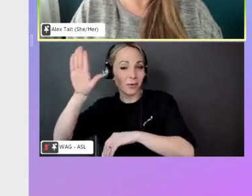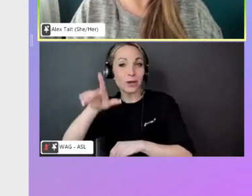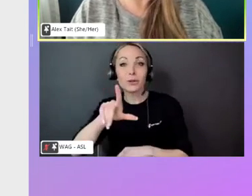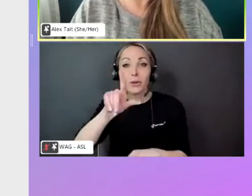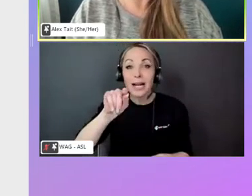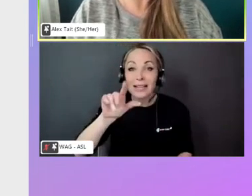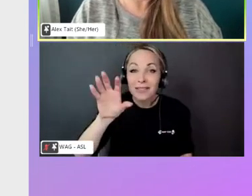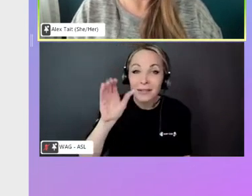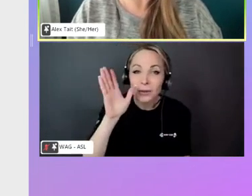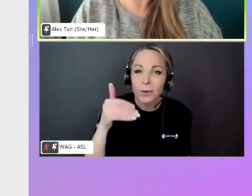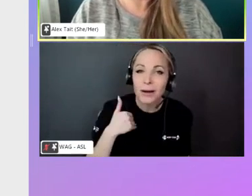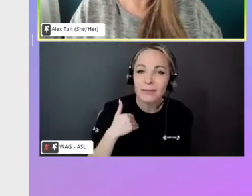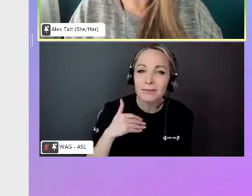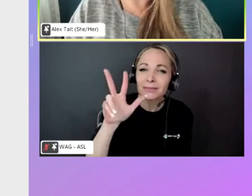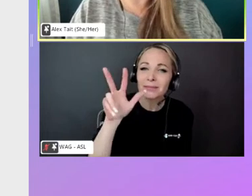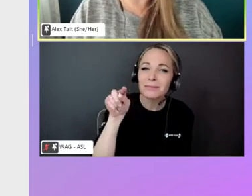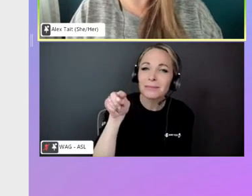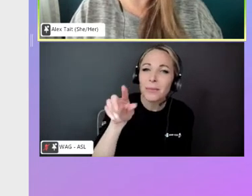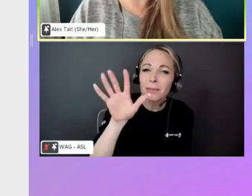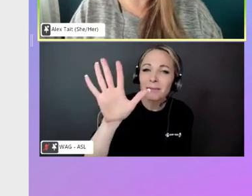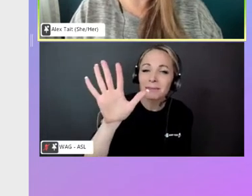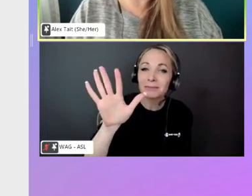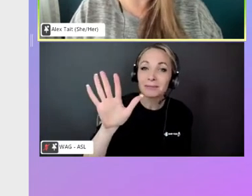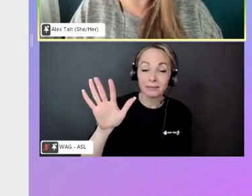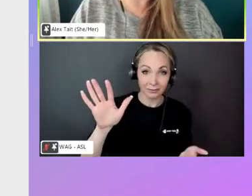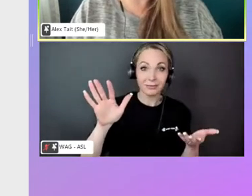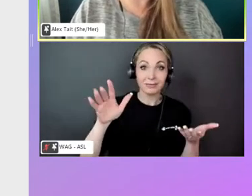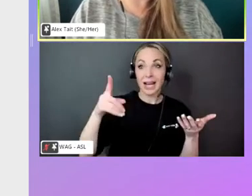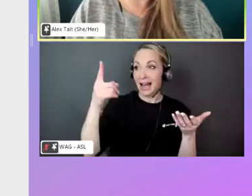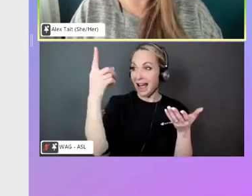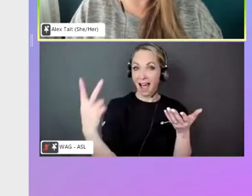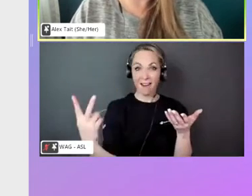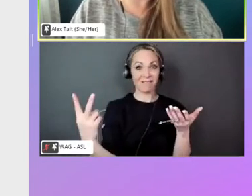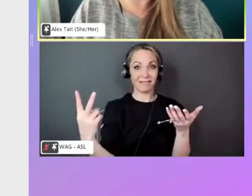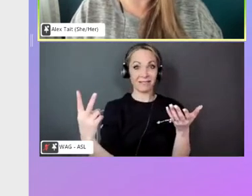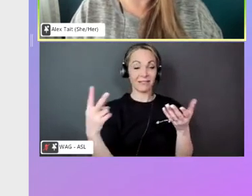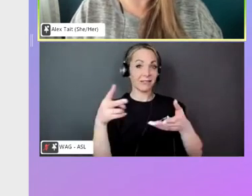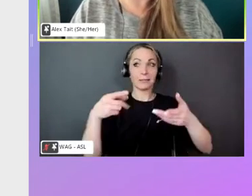each older person age 65 and over. By 2050, there will be